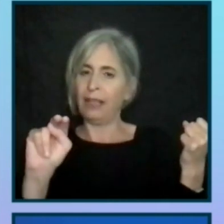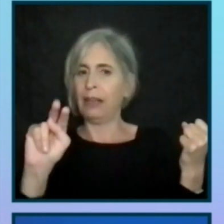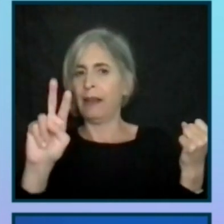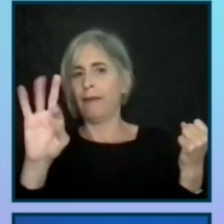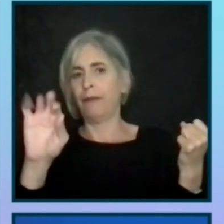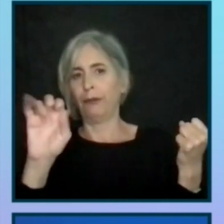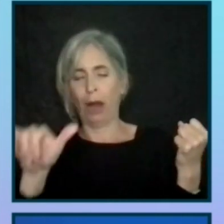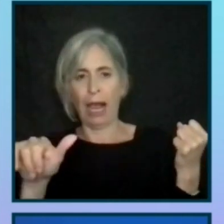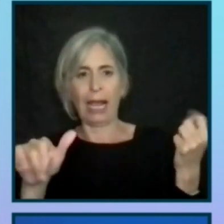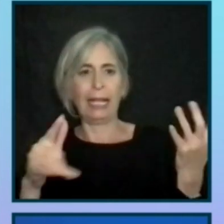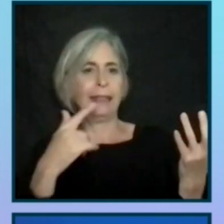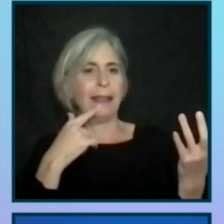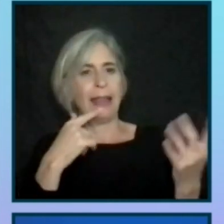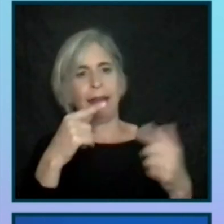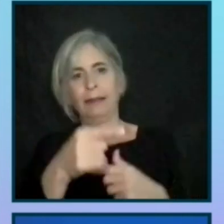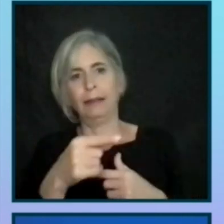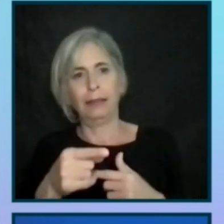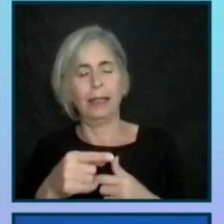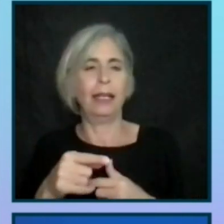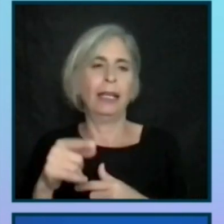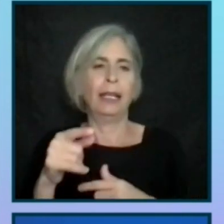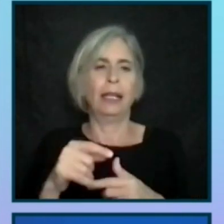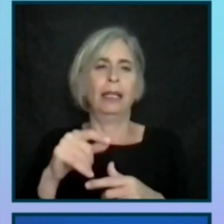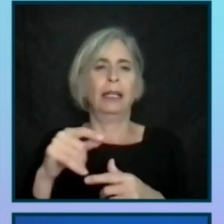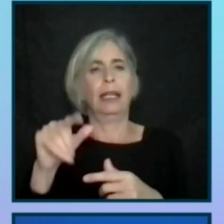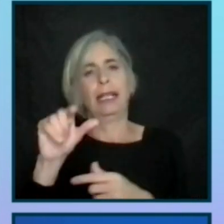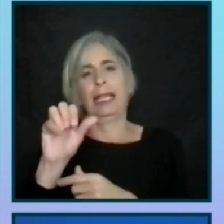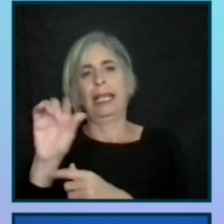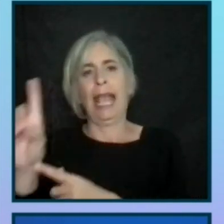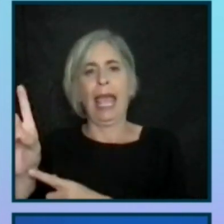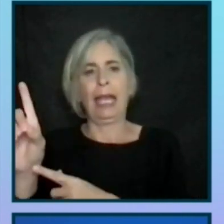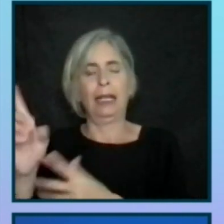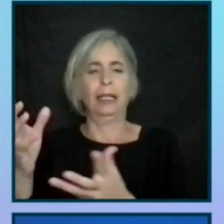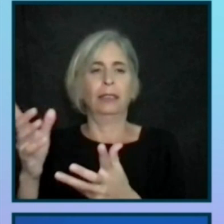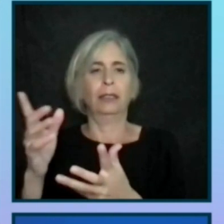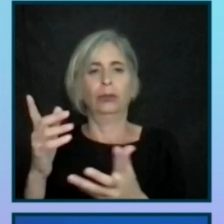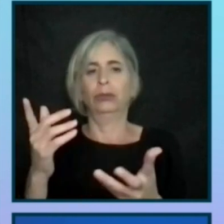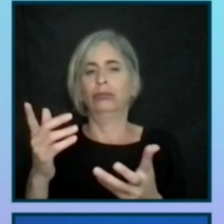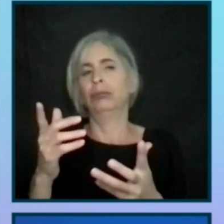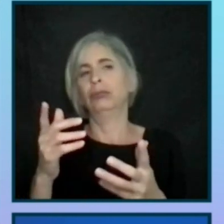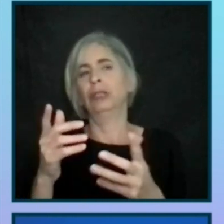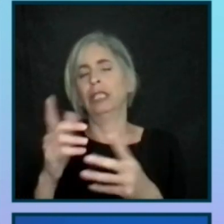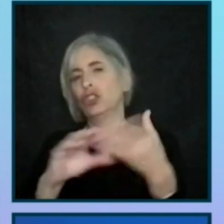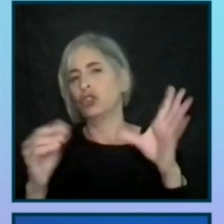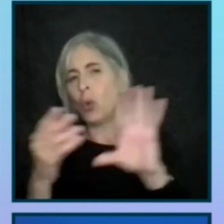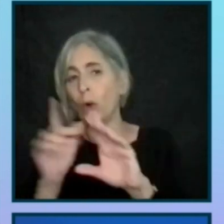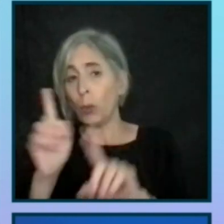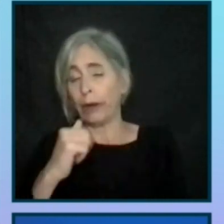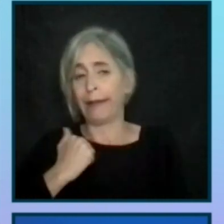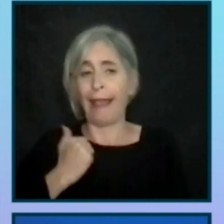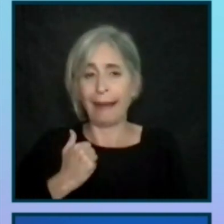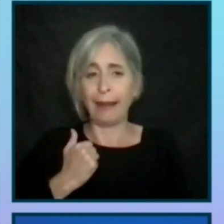the Indian government made an official event and an even was syndicated in a story in Canada and made my hometown paper.